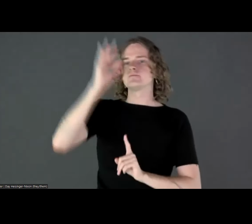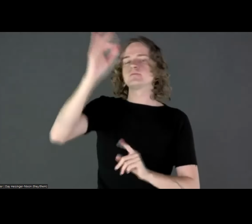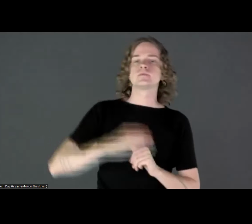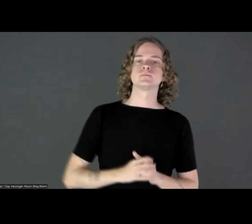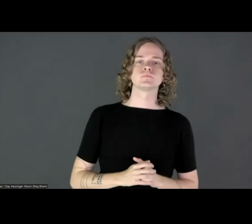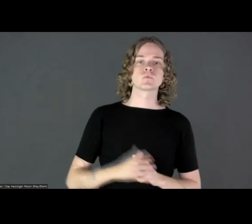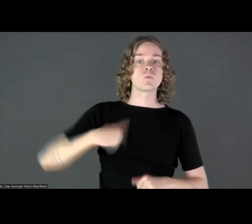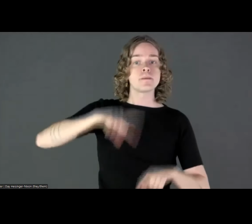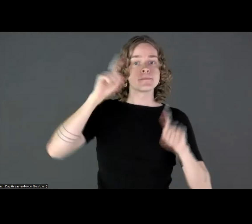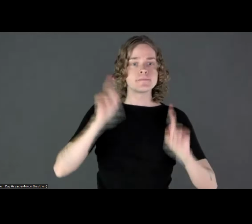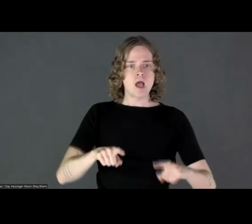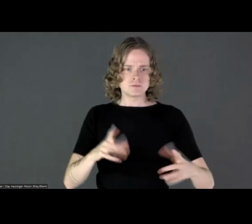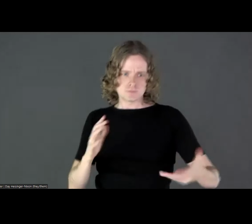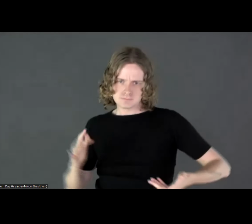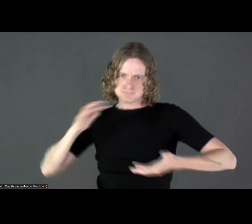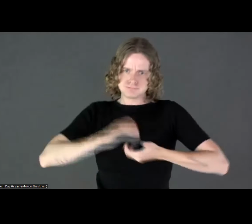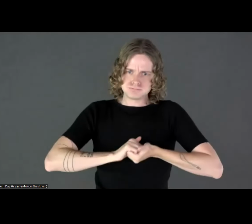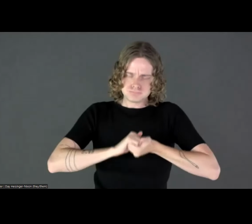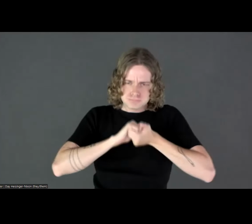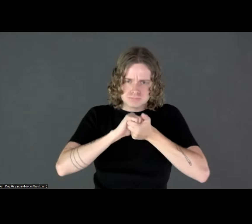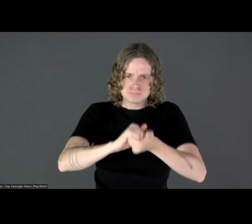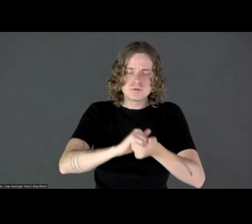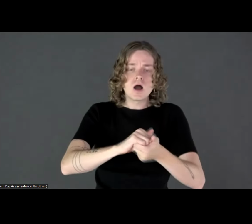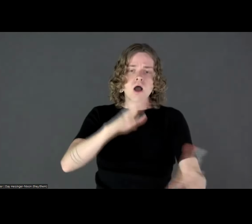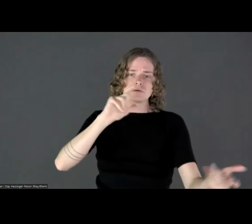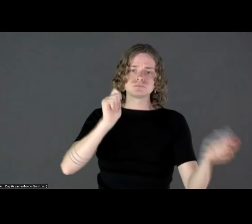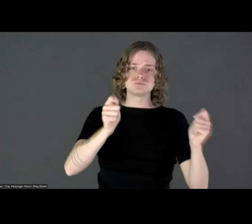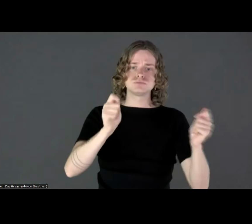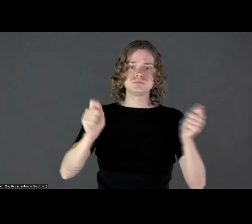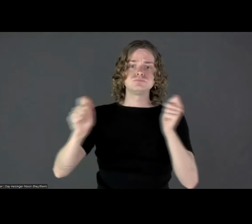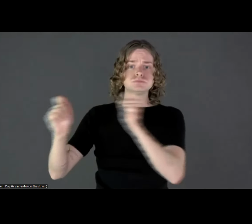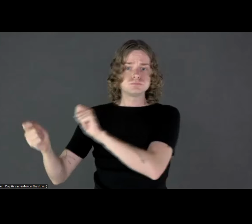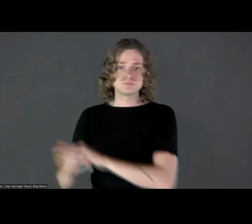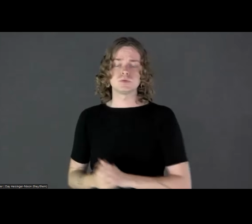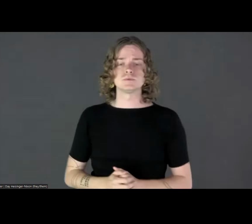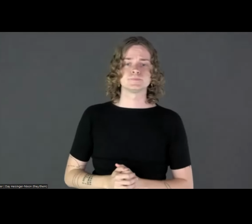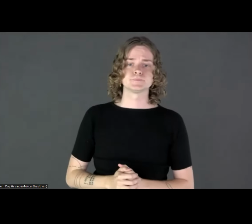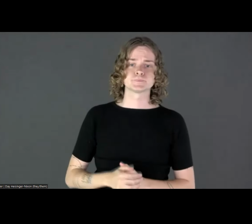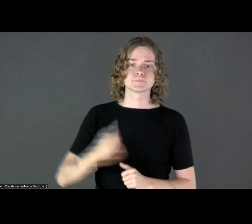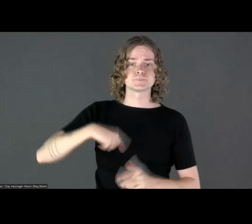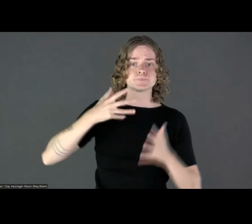including the fields of building resiliency, disaster risk reduction and climate change.